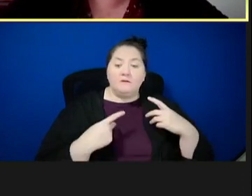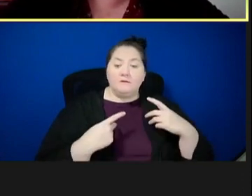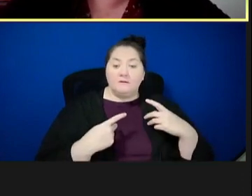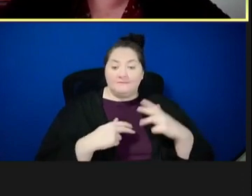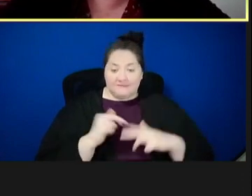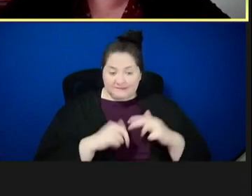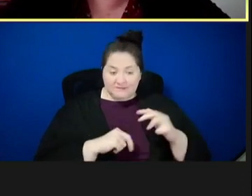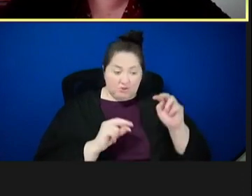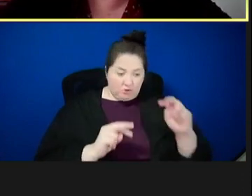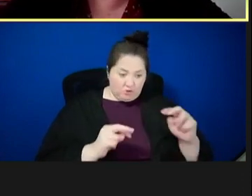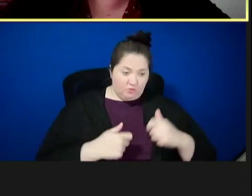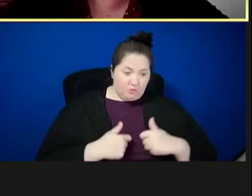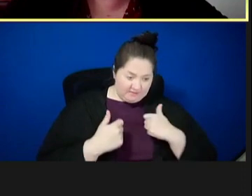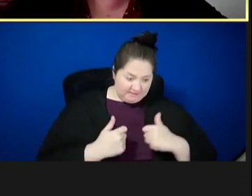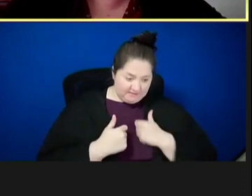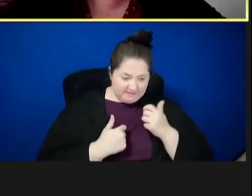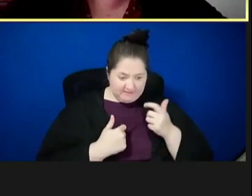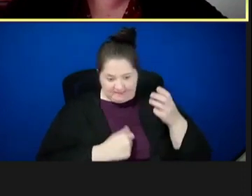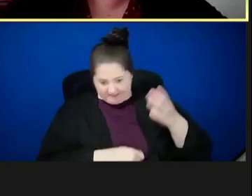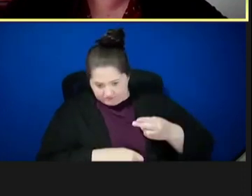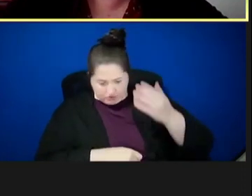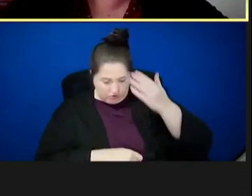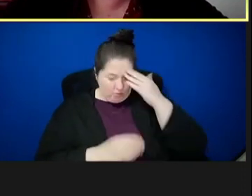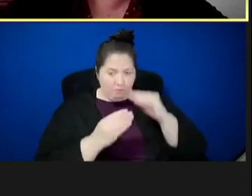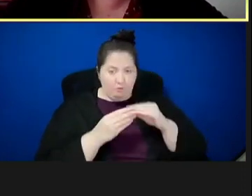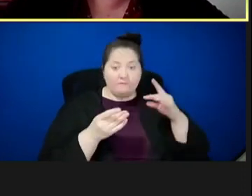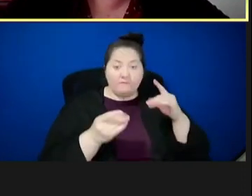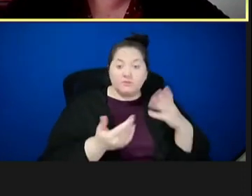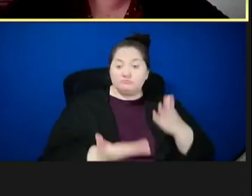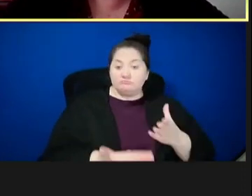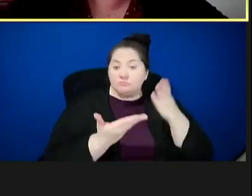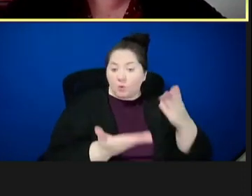and make that process much more efficient for them to recommend what a resident needs and